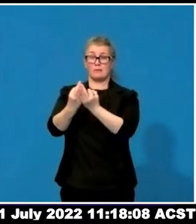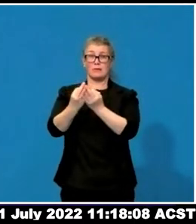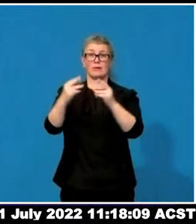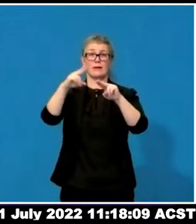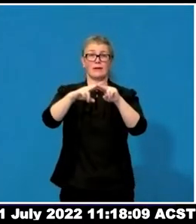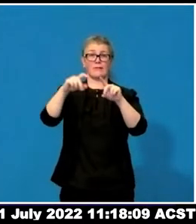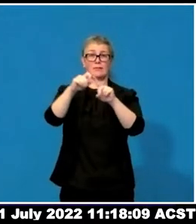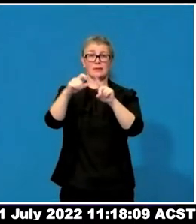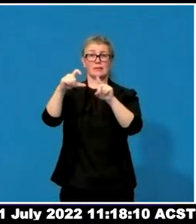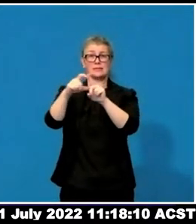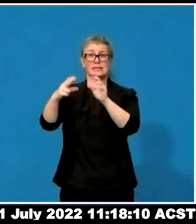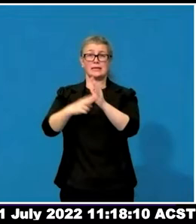Chair referred to in his opening.